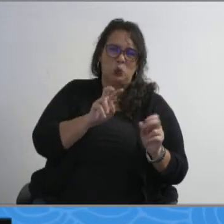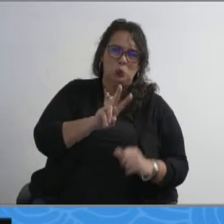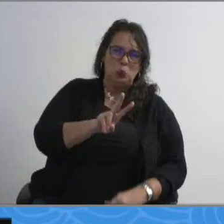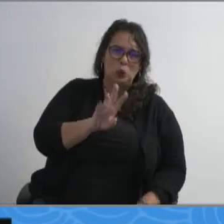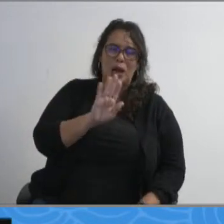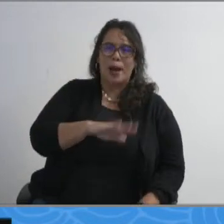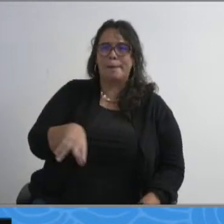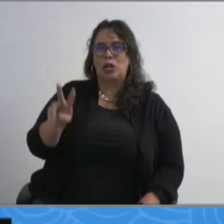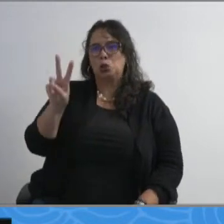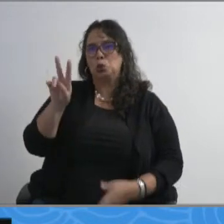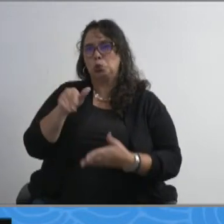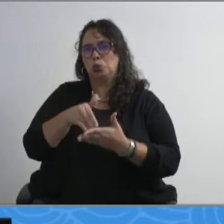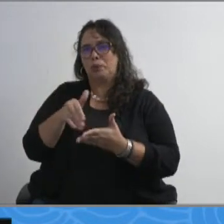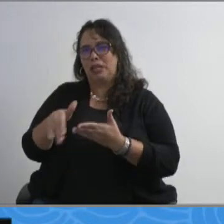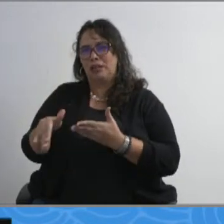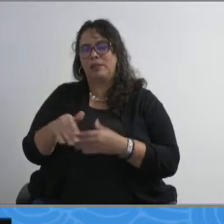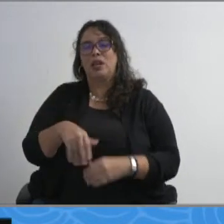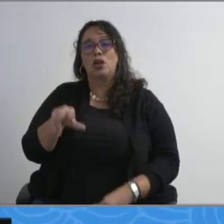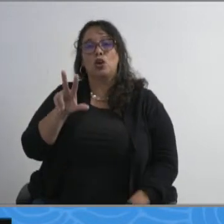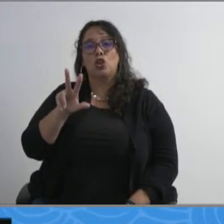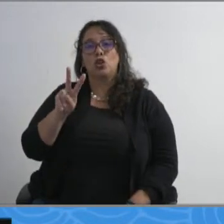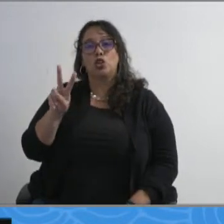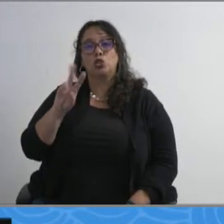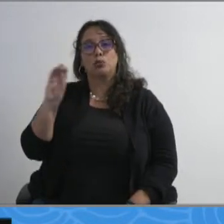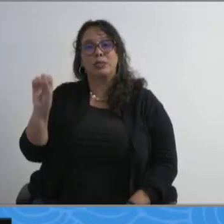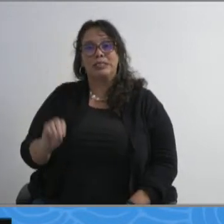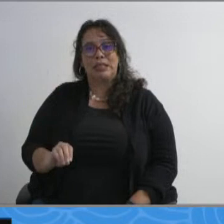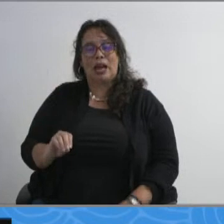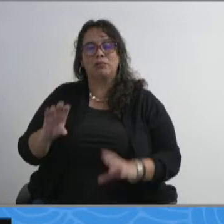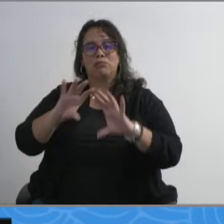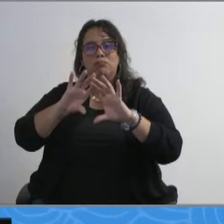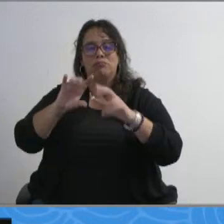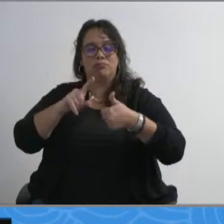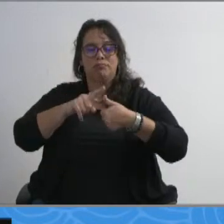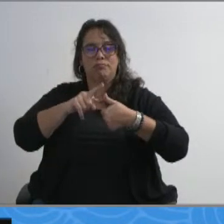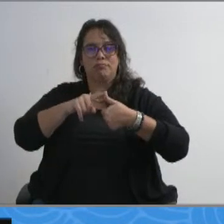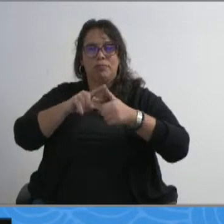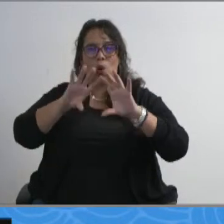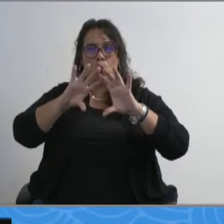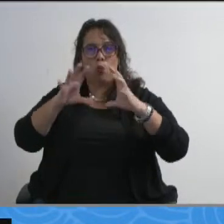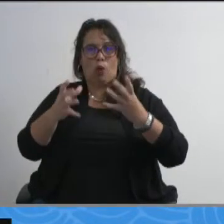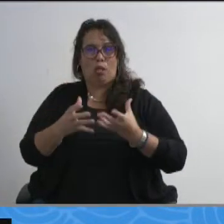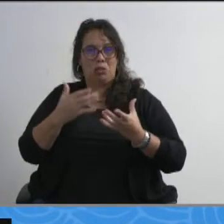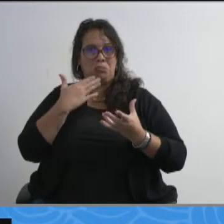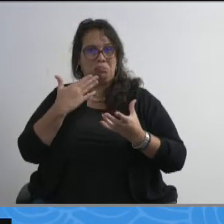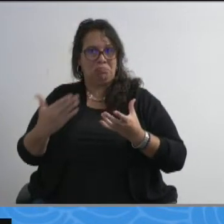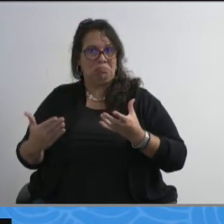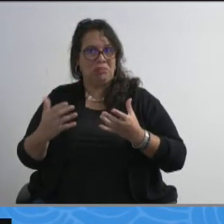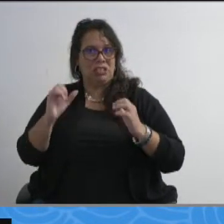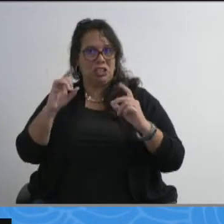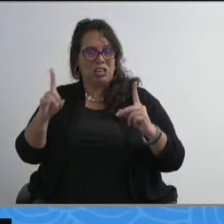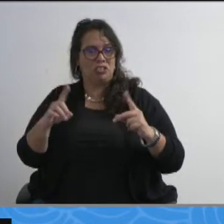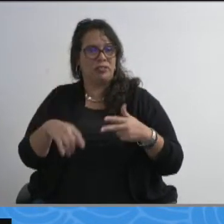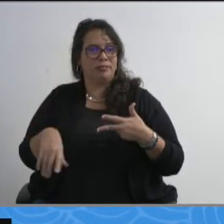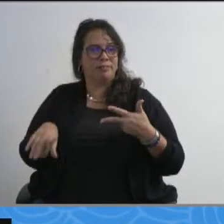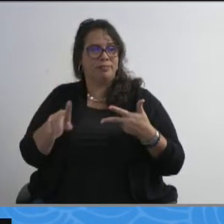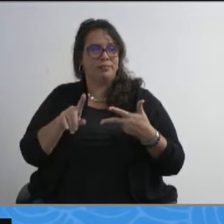32% of that is for well-rounded education, 42% of it is for school conditions,